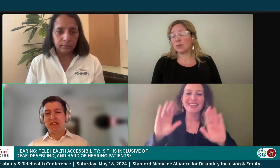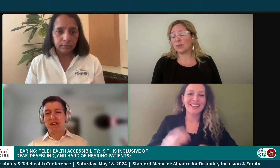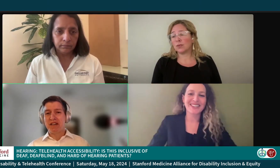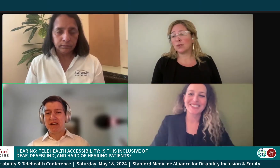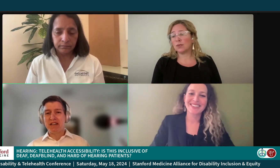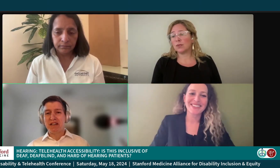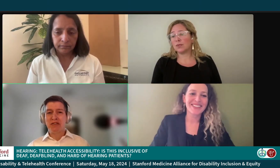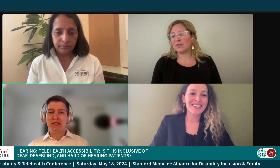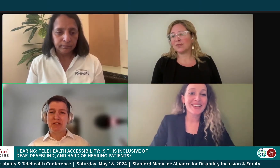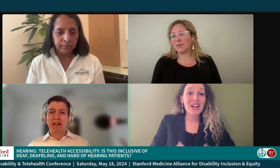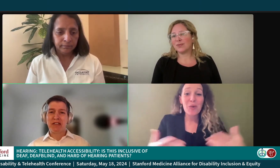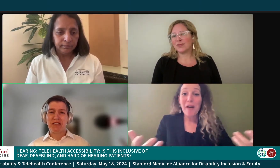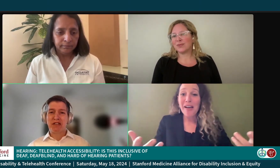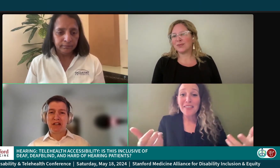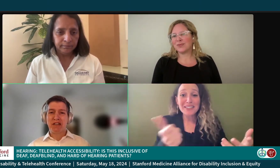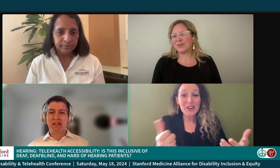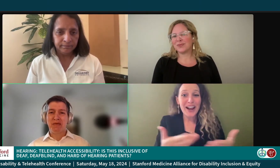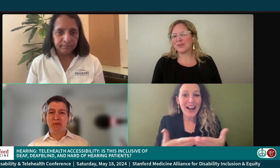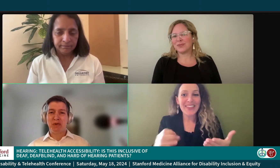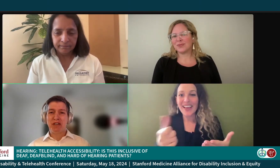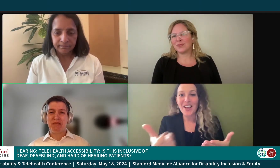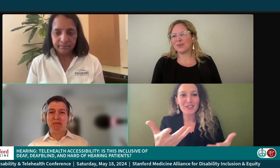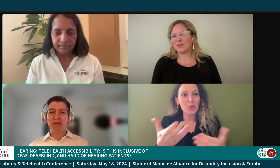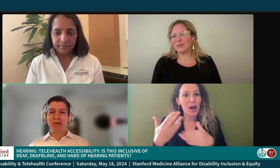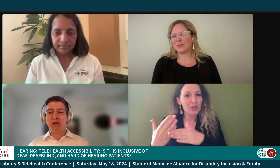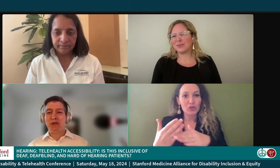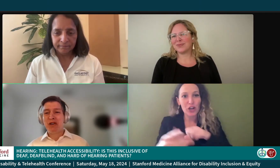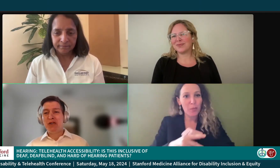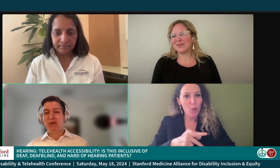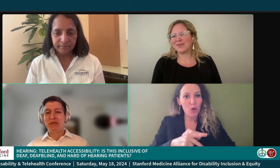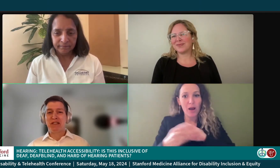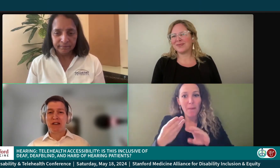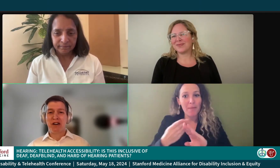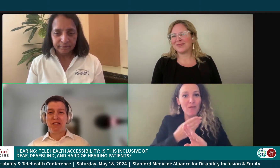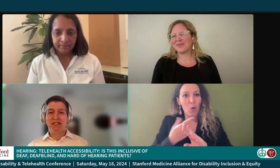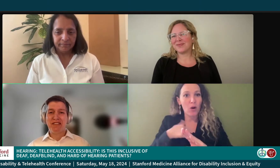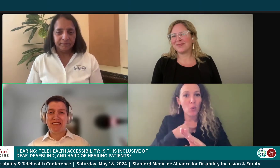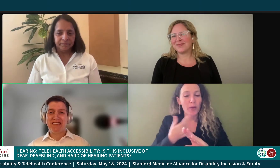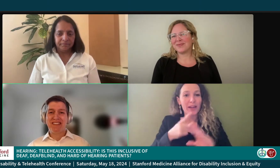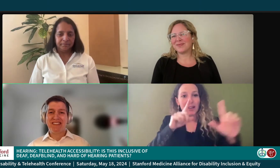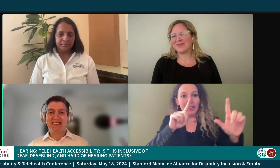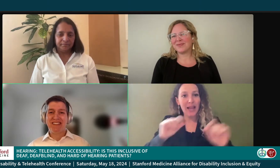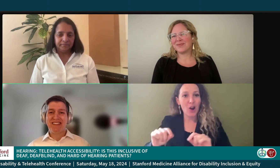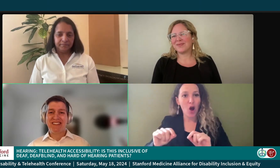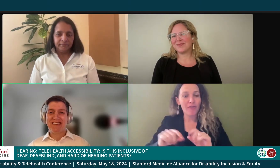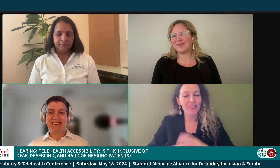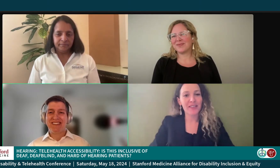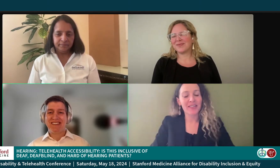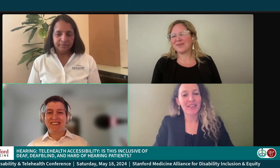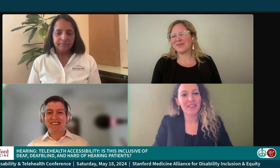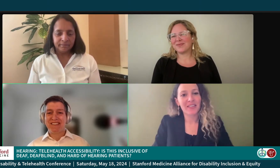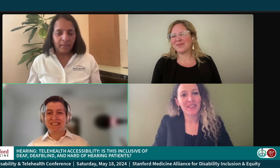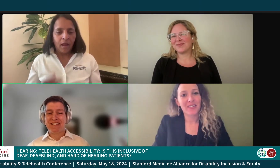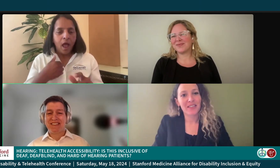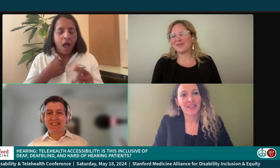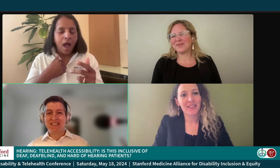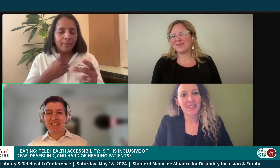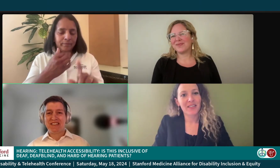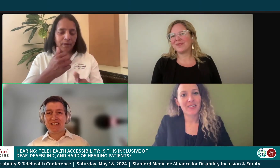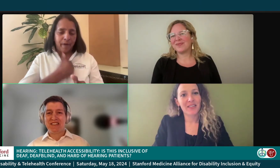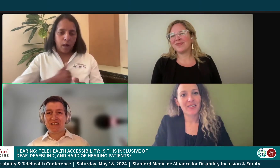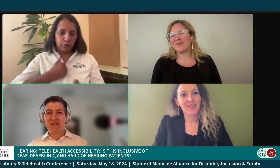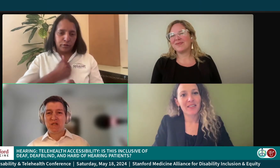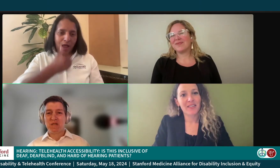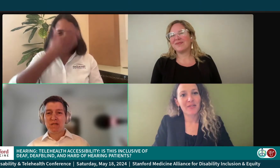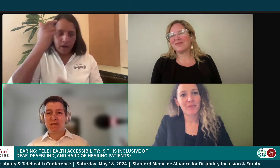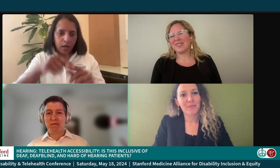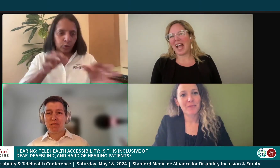is there anything else you'd like to share, Poorna, before we sign off